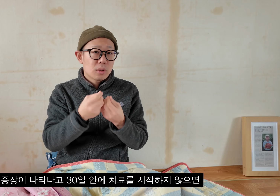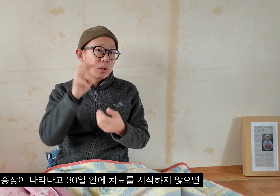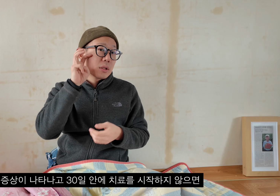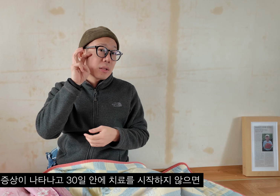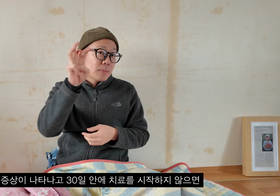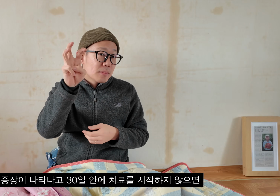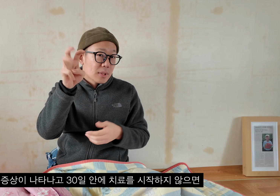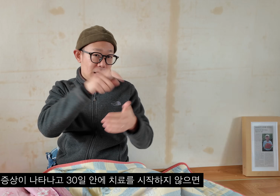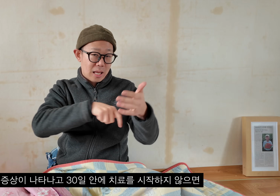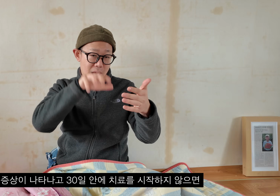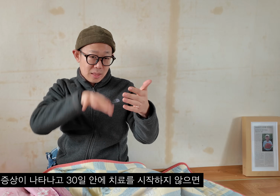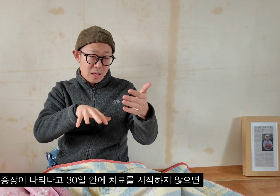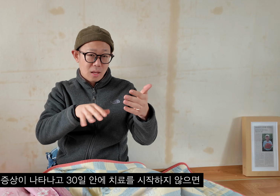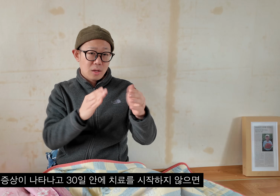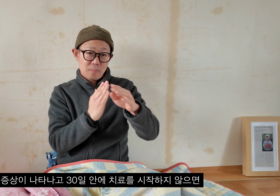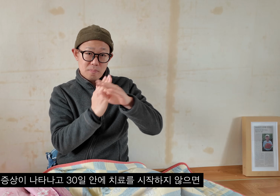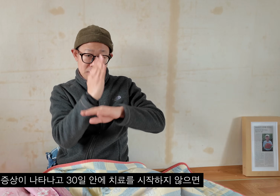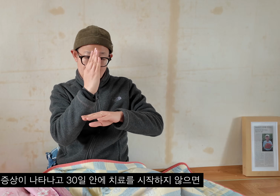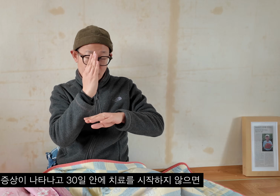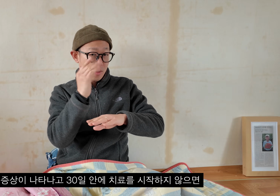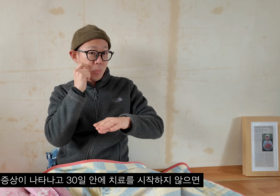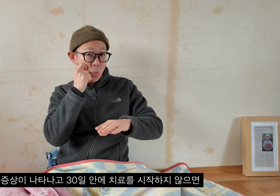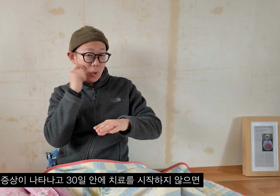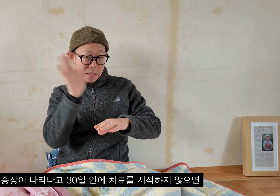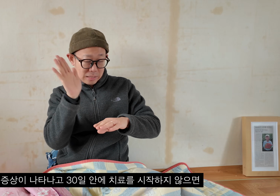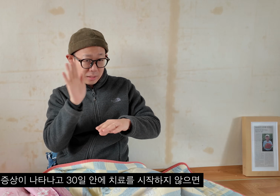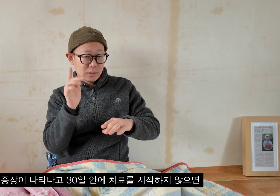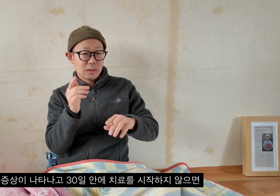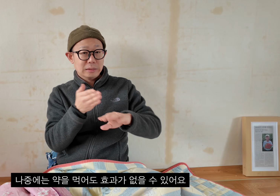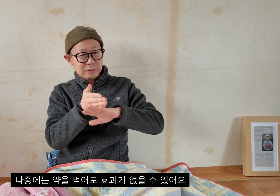Doctors say, if you don’t start treatment within 30 days,